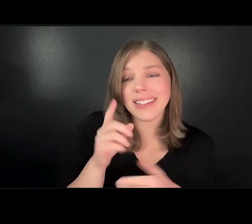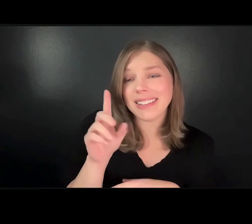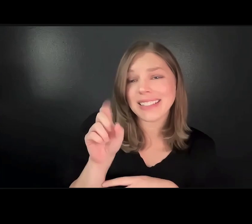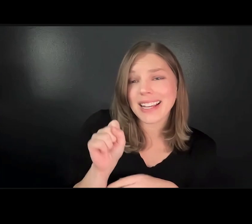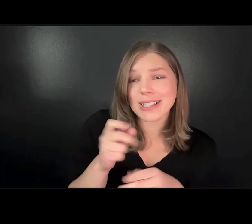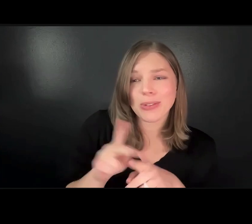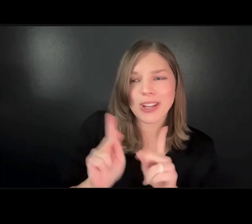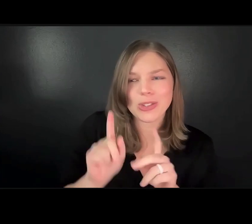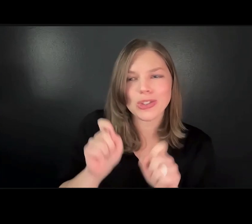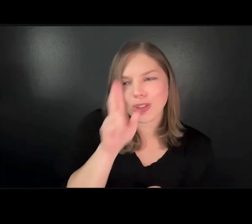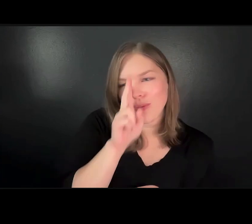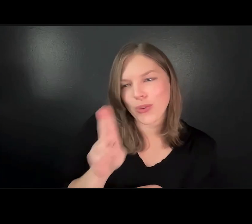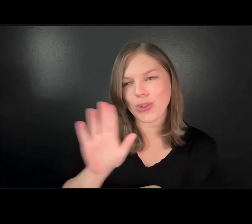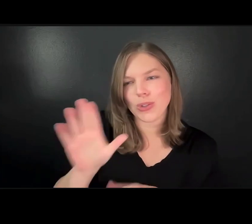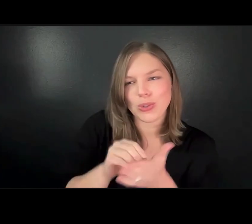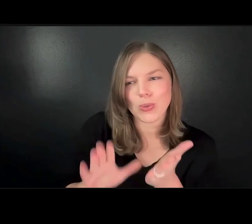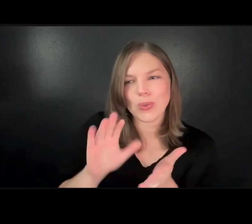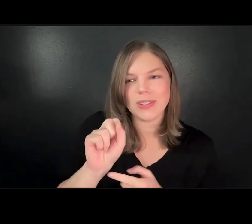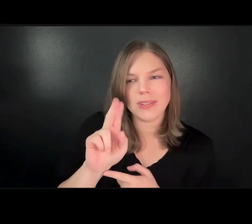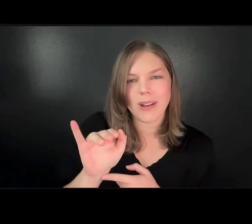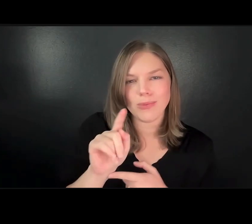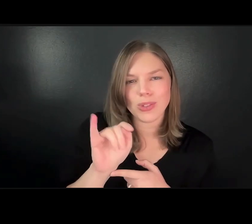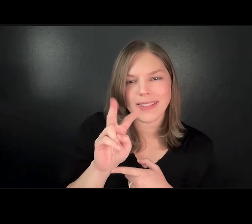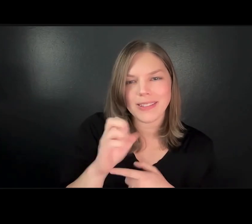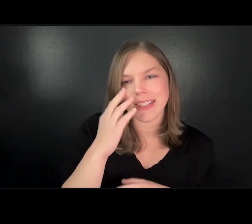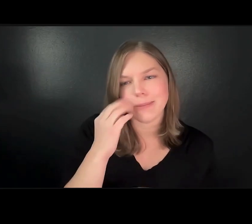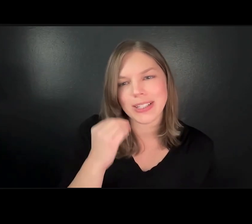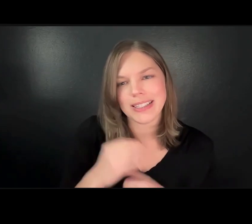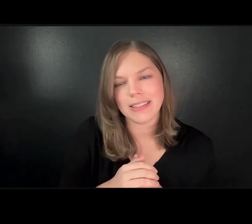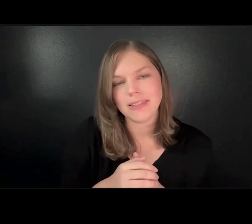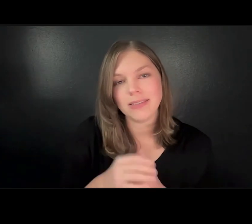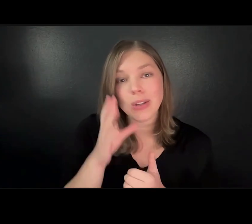Finally, a critical component of ensuring effective communication access is